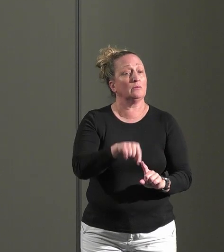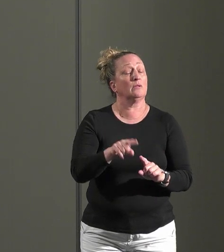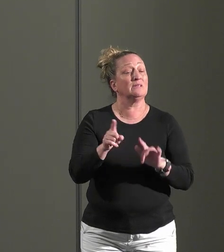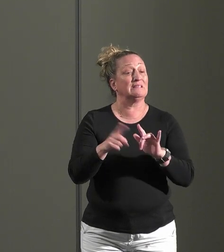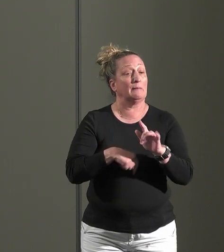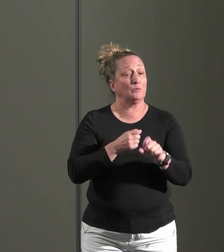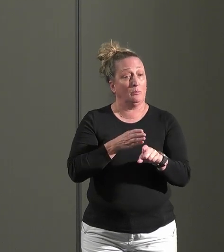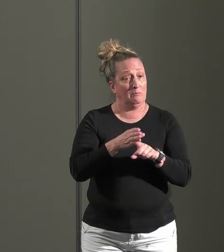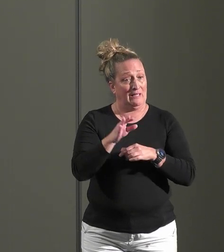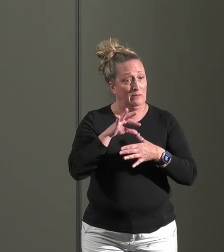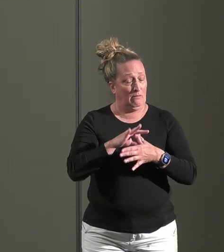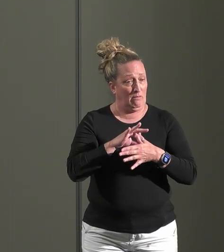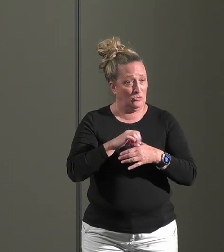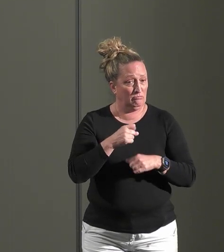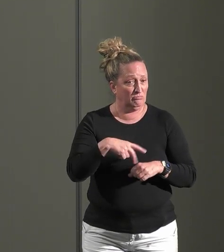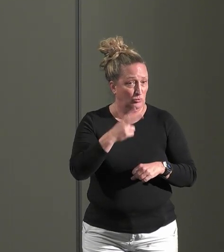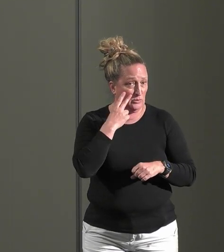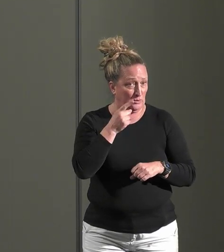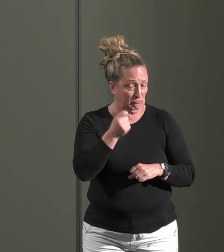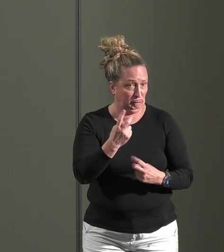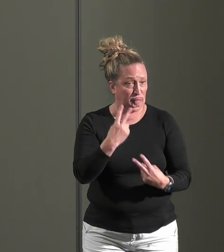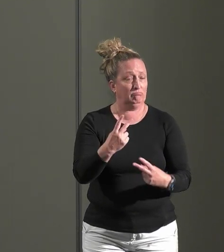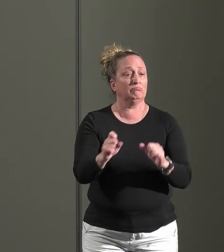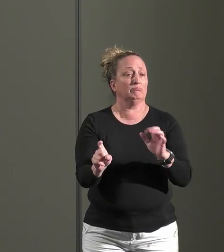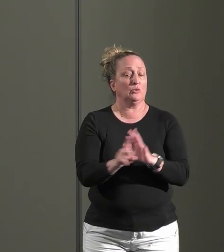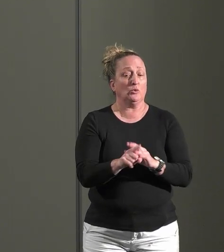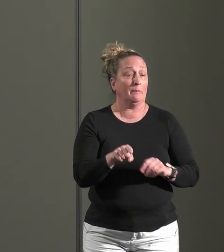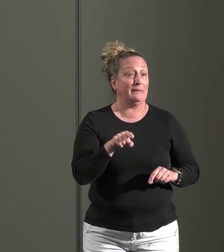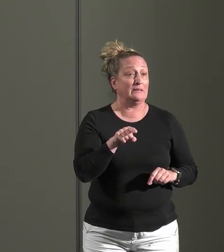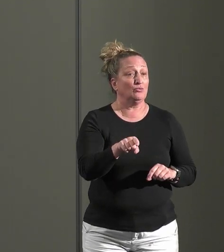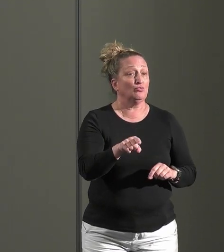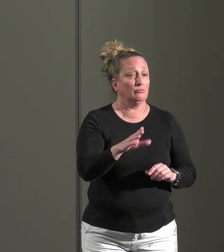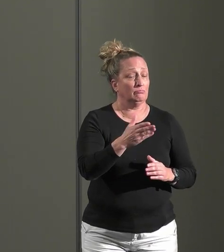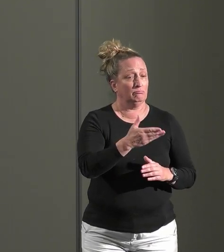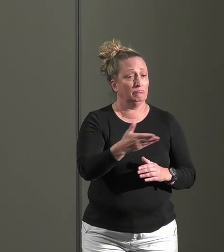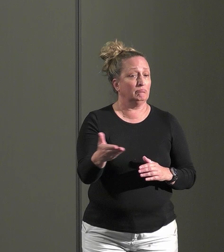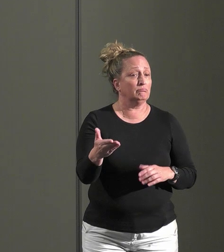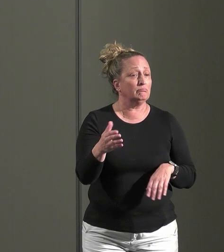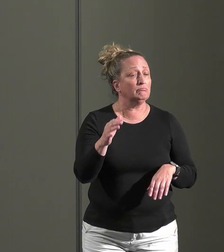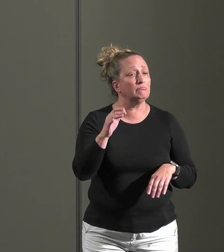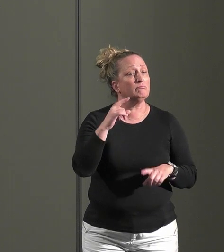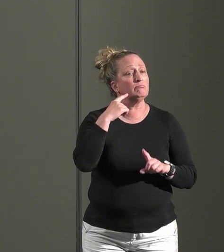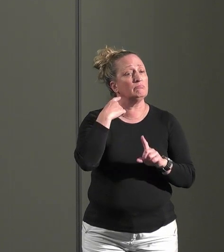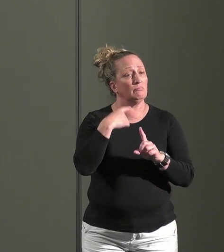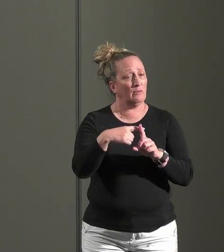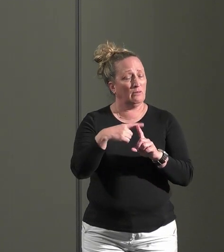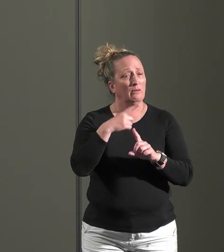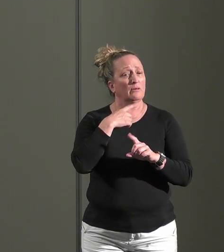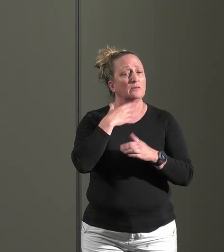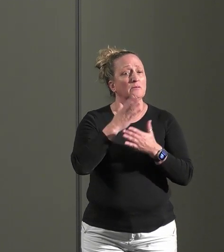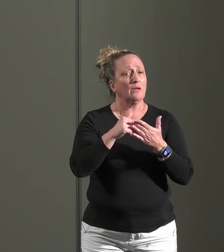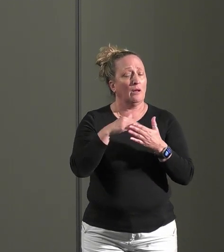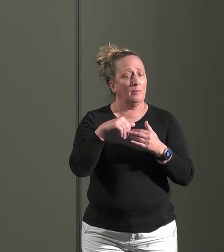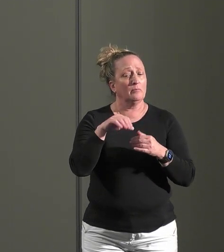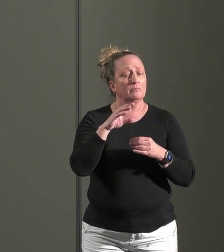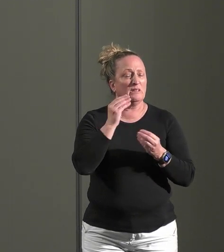main content that is not visible shows up here as in addition to some section information that is